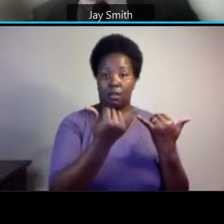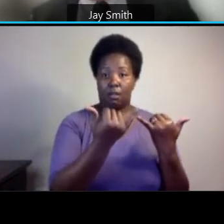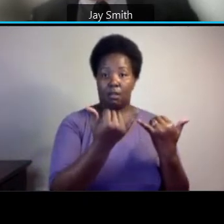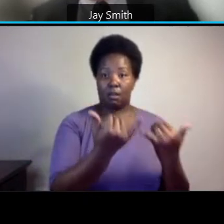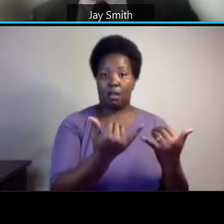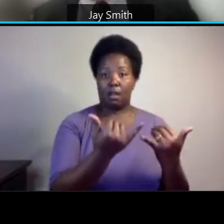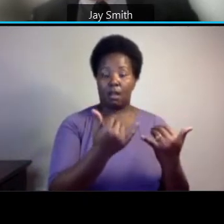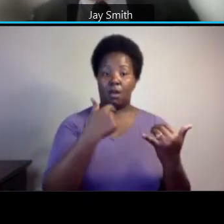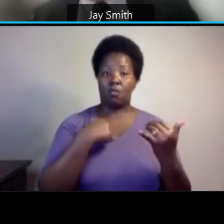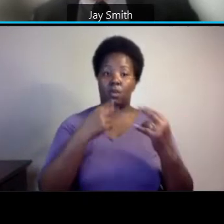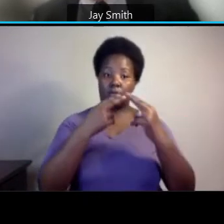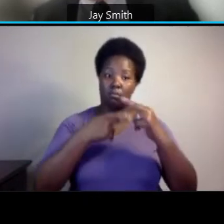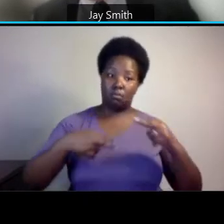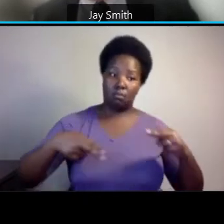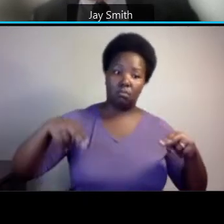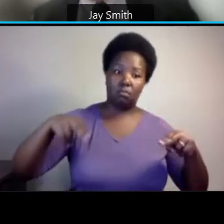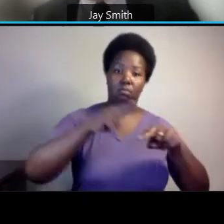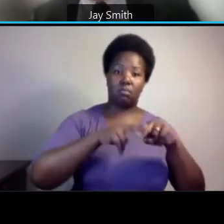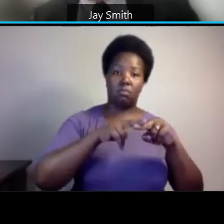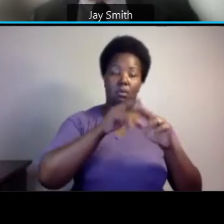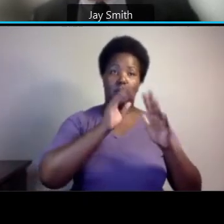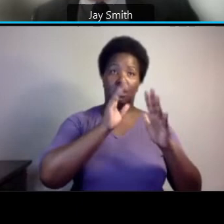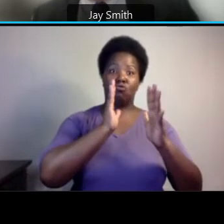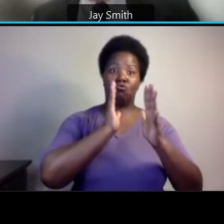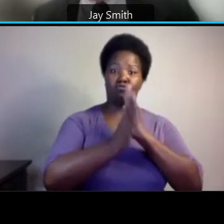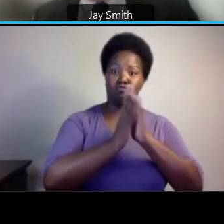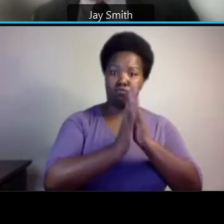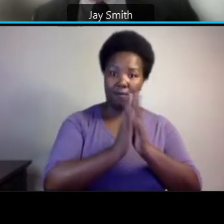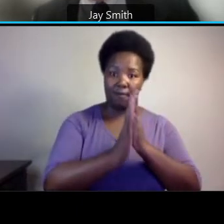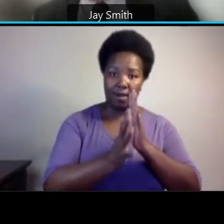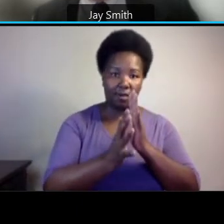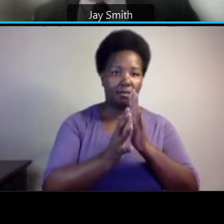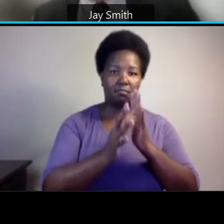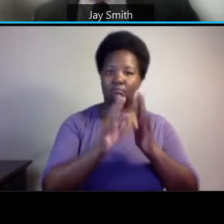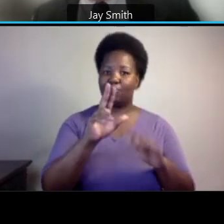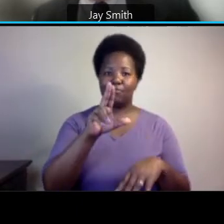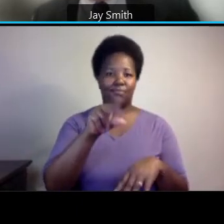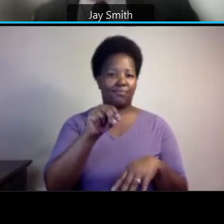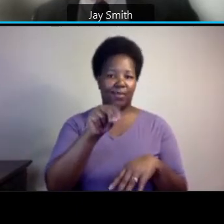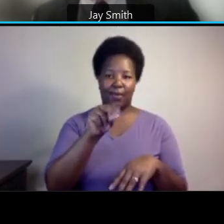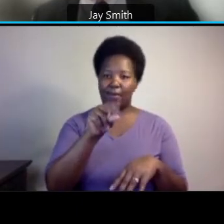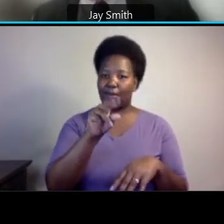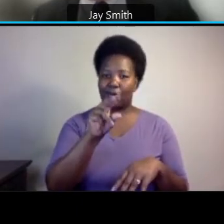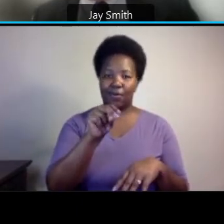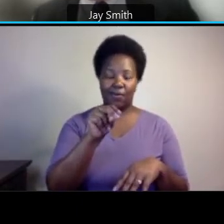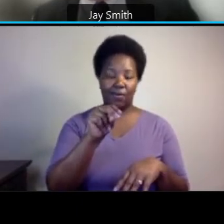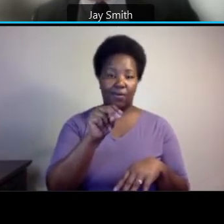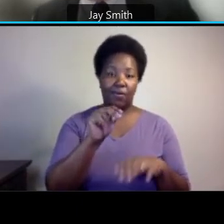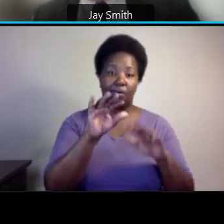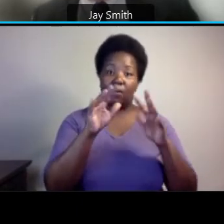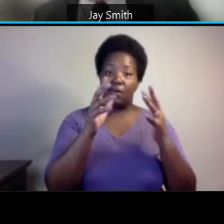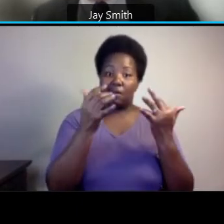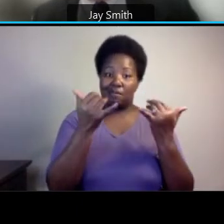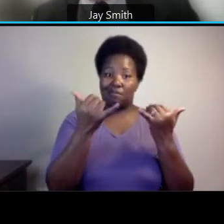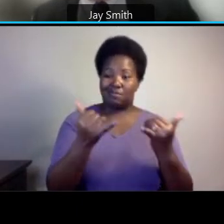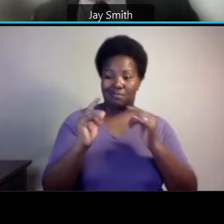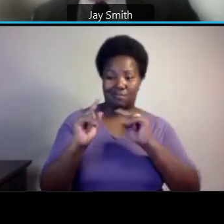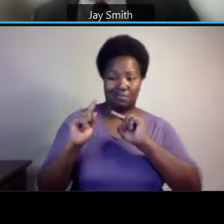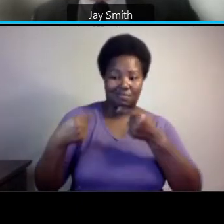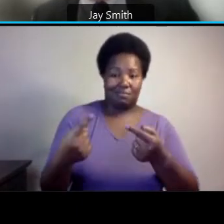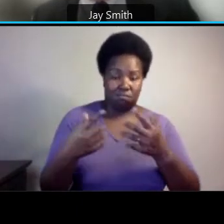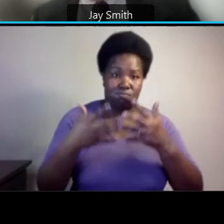uh volume of the intersection traffic the traffic volume will remain as it is today um and we're not